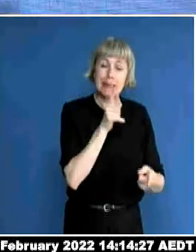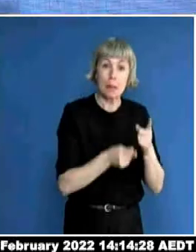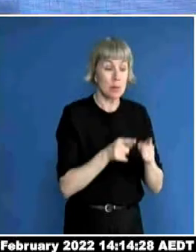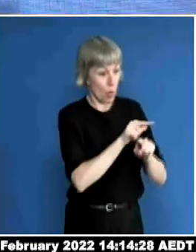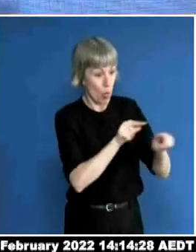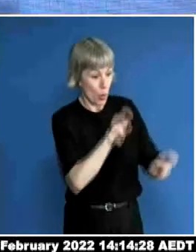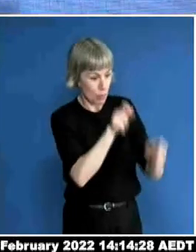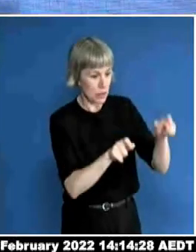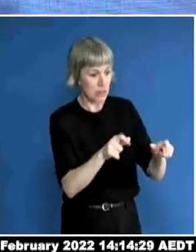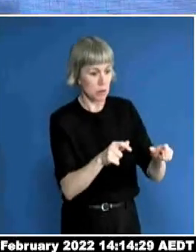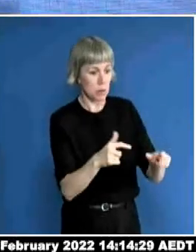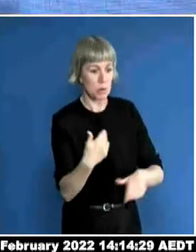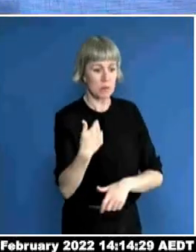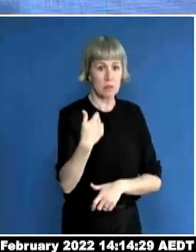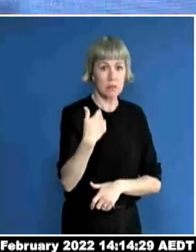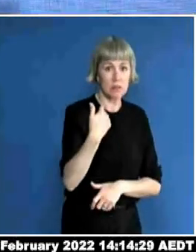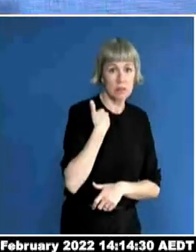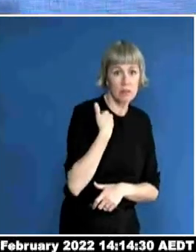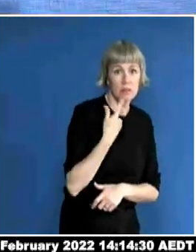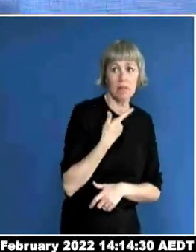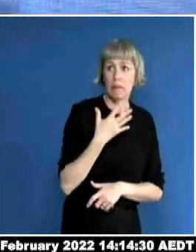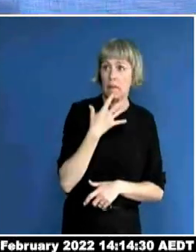And you were confused about how the participants were being paid.